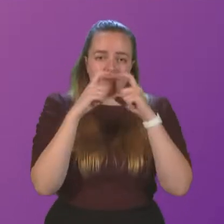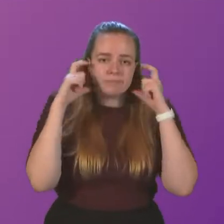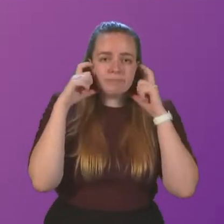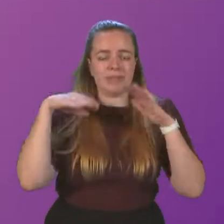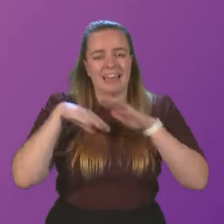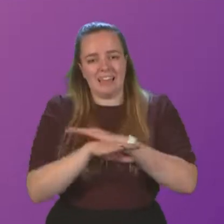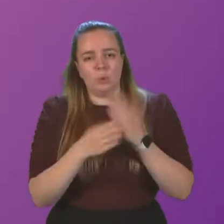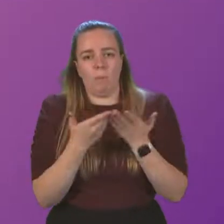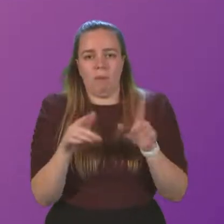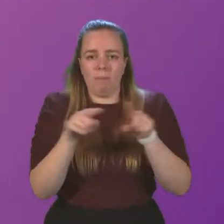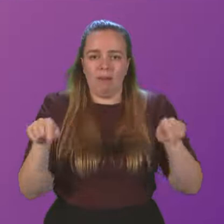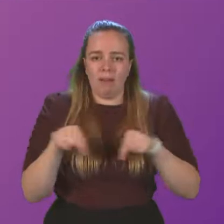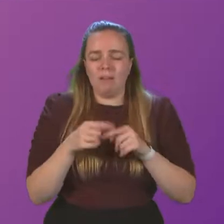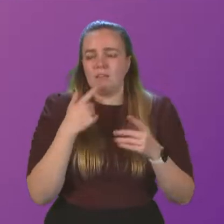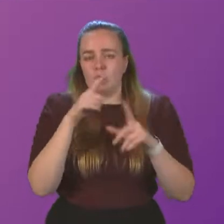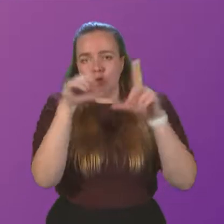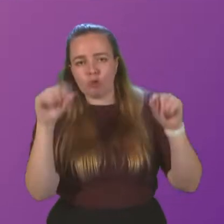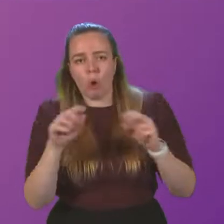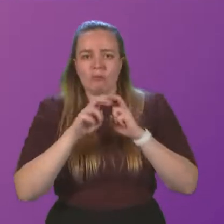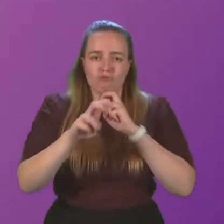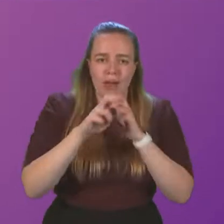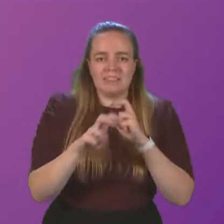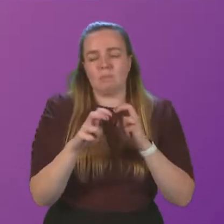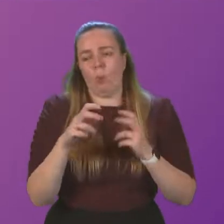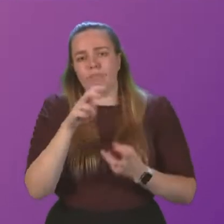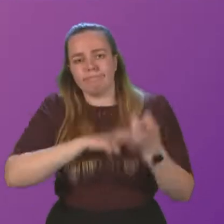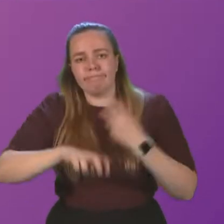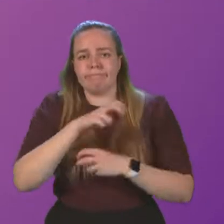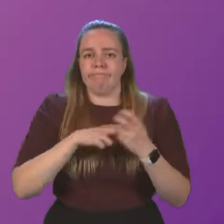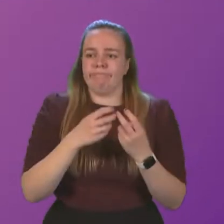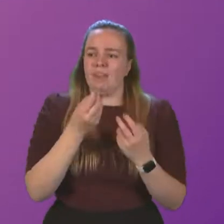public places, such as shops, public transport and when moving about in hospitality settings.